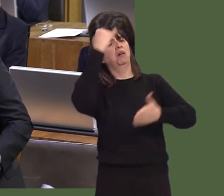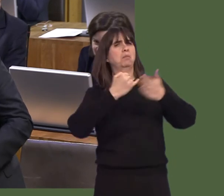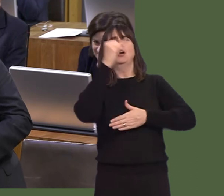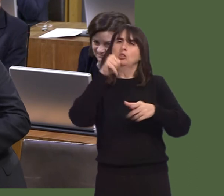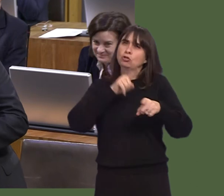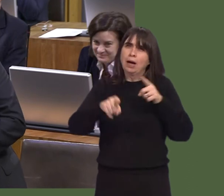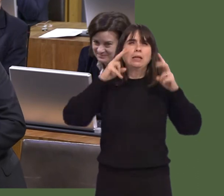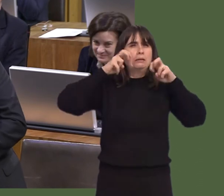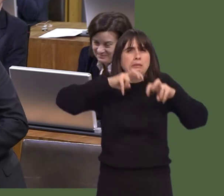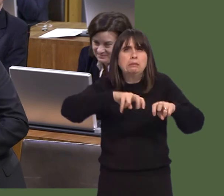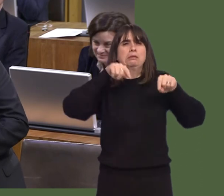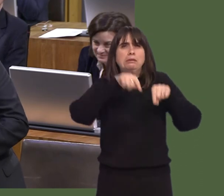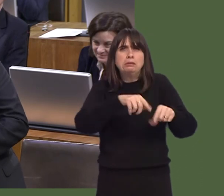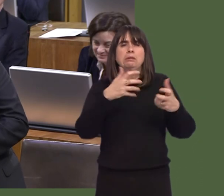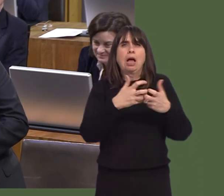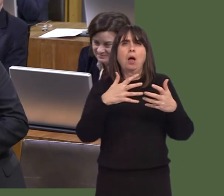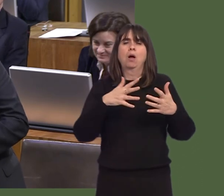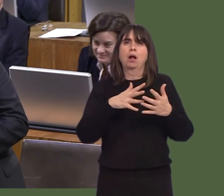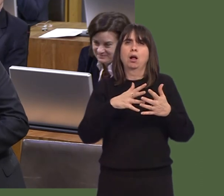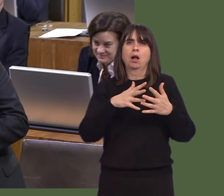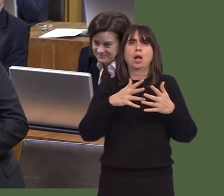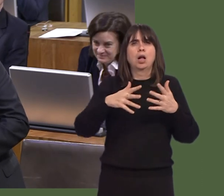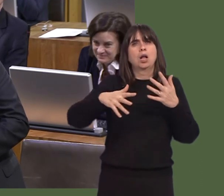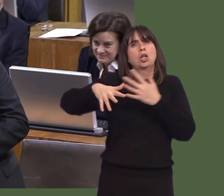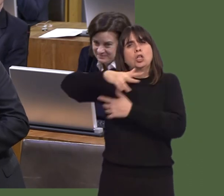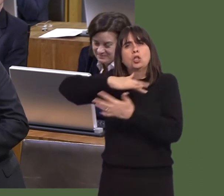through the Welsh Government that the probation service is shaped in Wales.